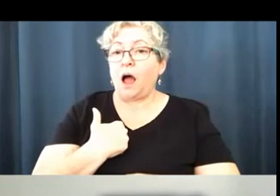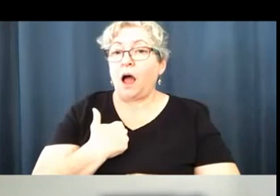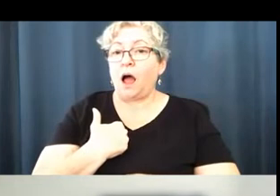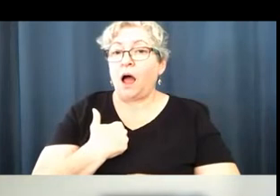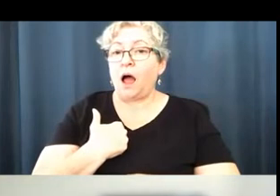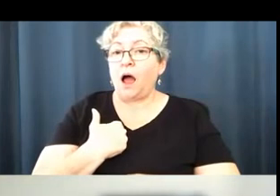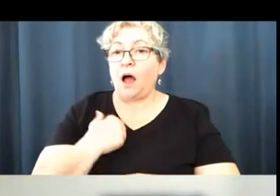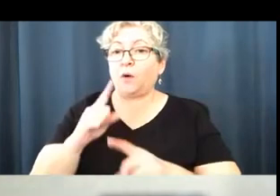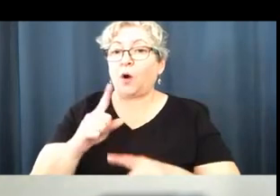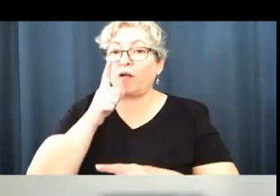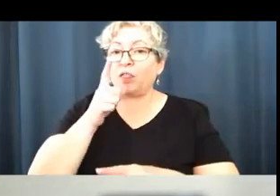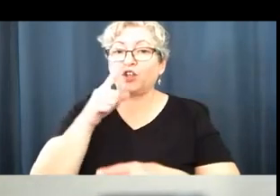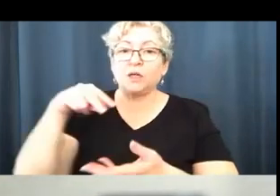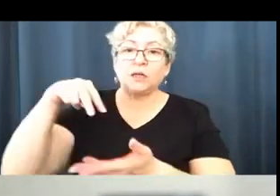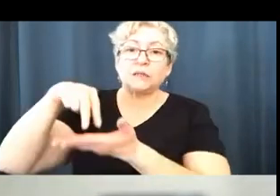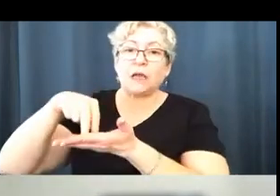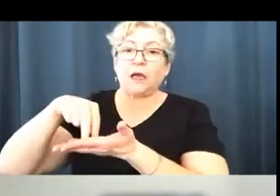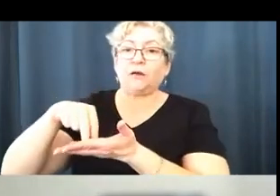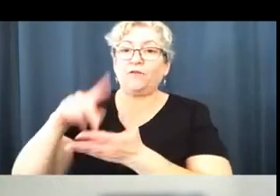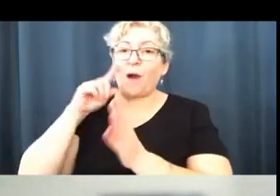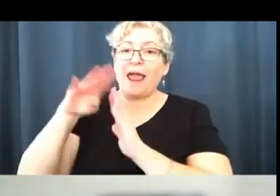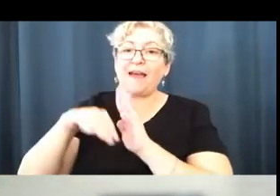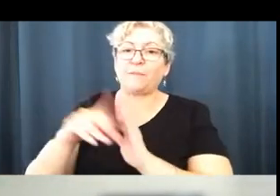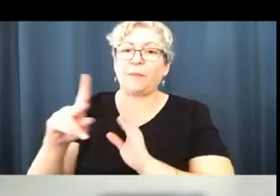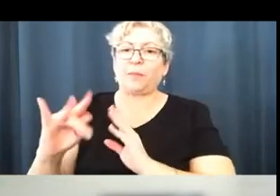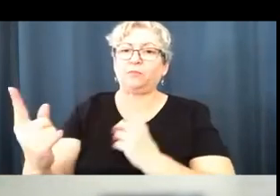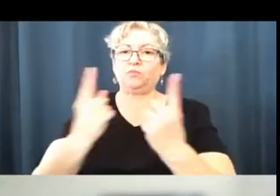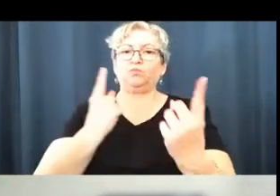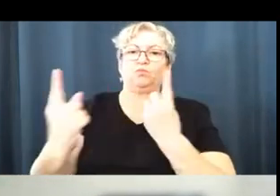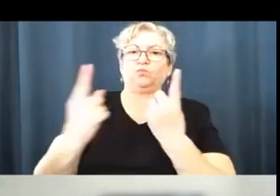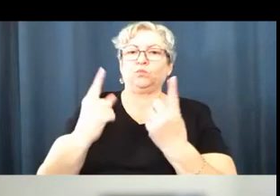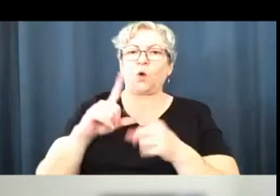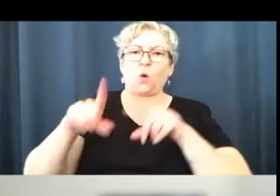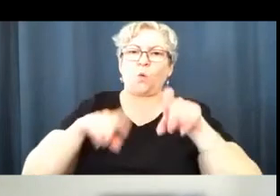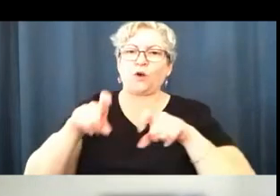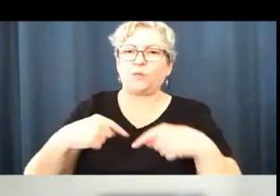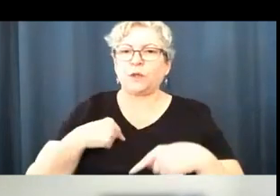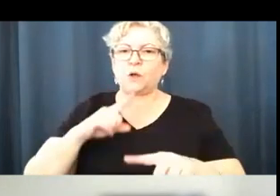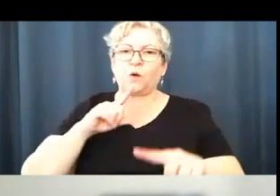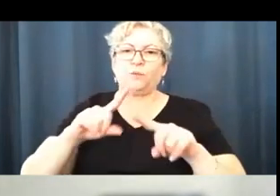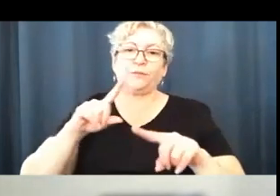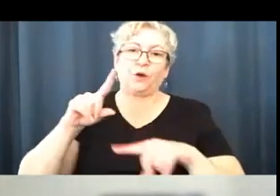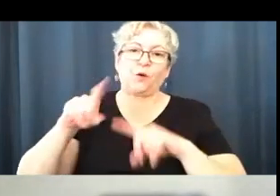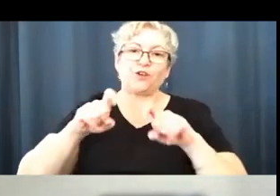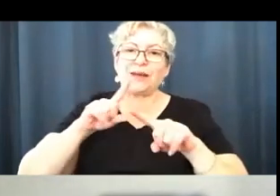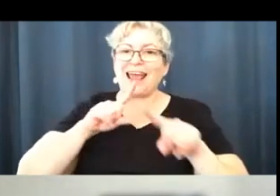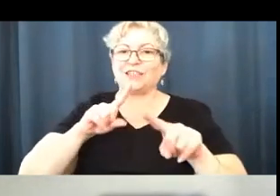and people just come up and ask questions and I would be an question and answer session. My boss would joke,